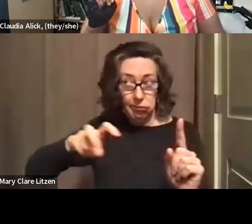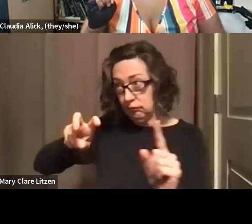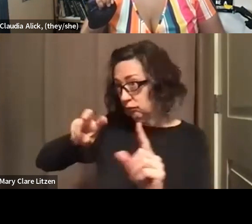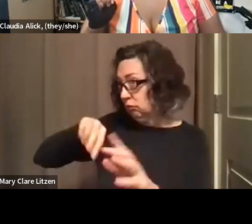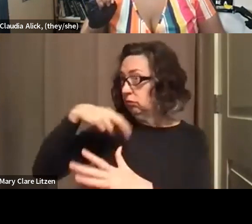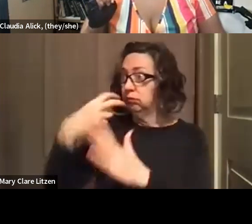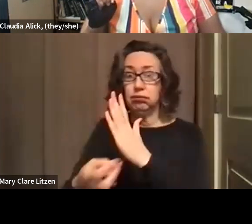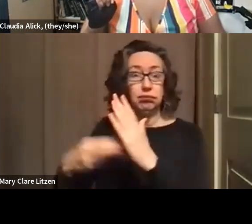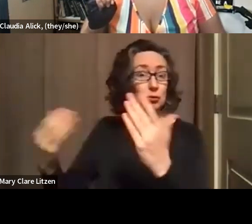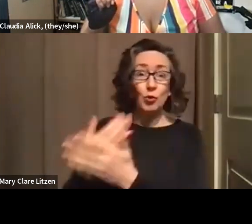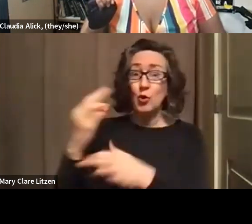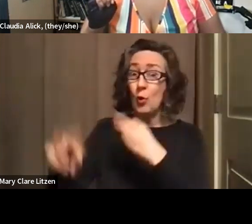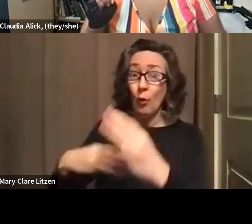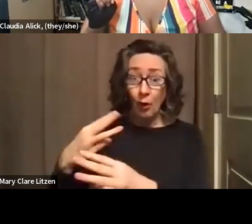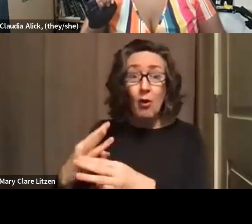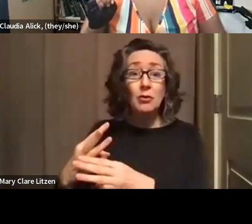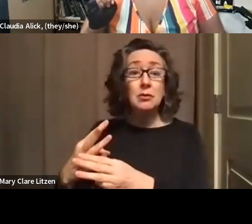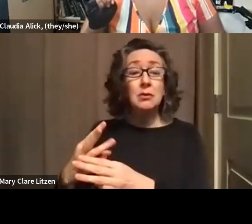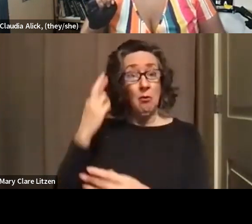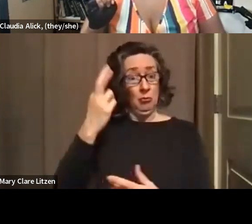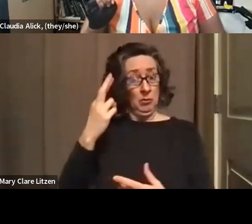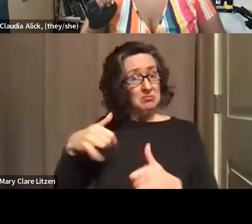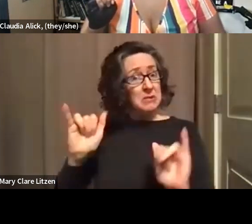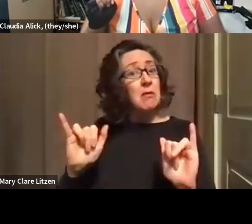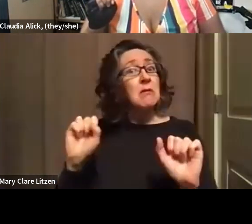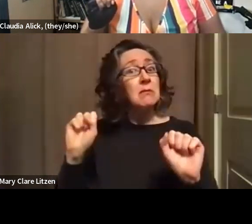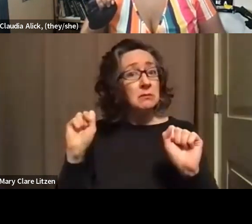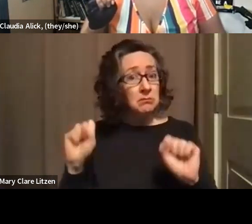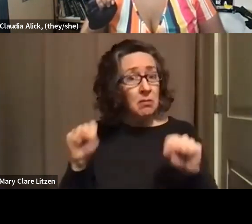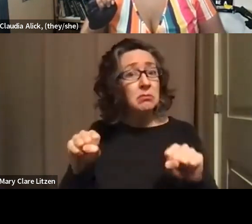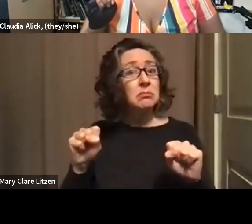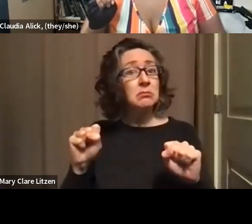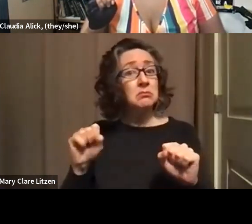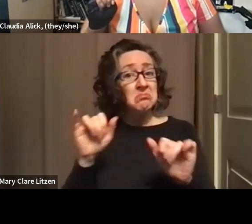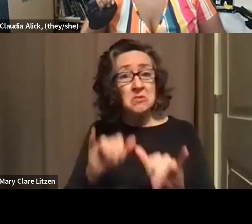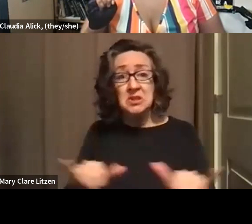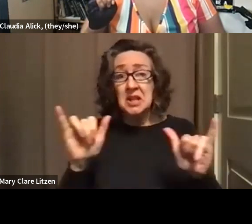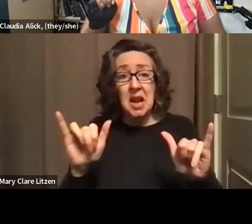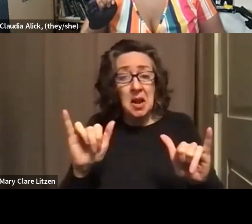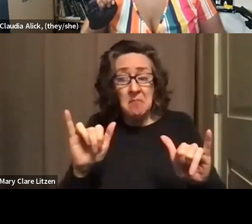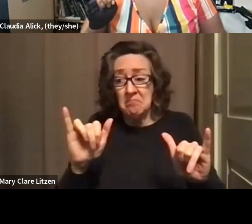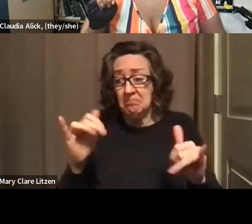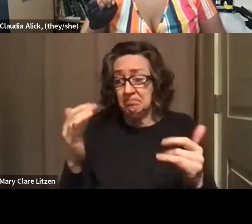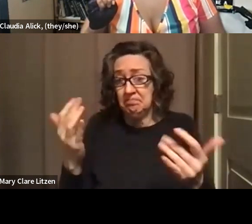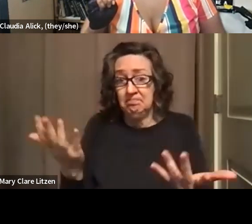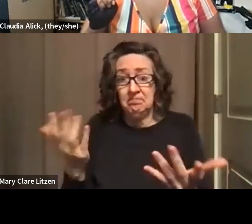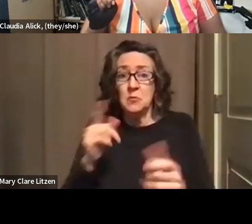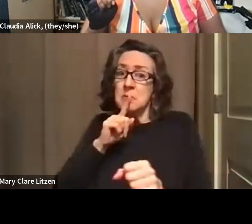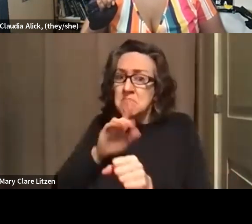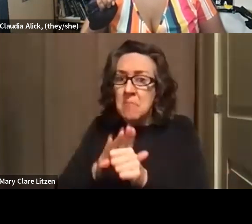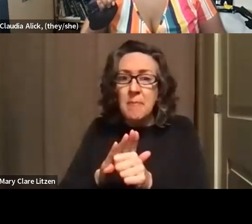And I realized that I can still do what I am doing with the same kind of commitment.